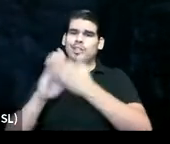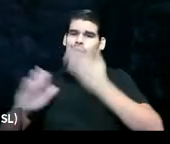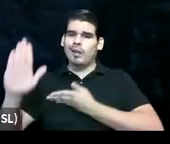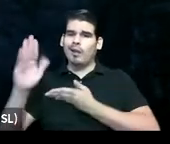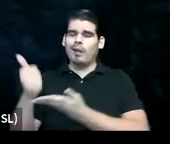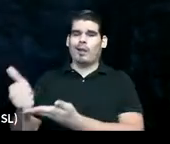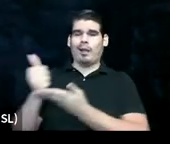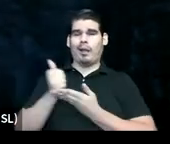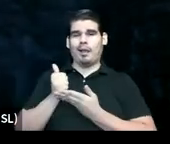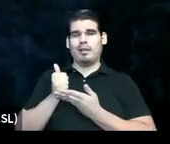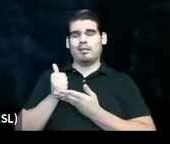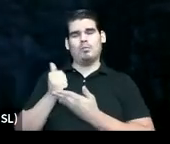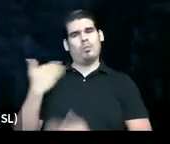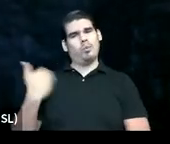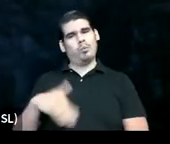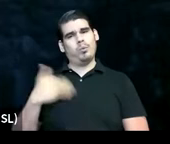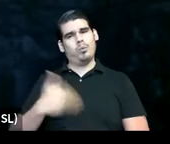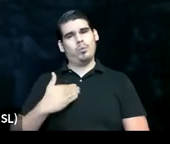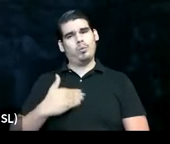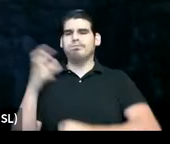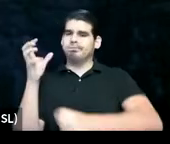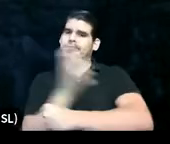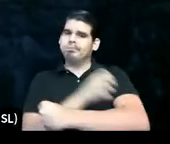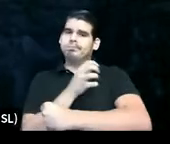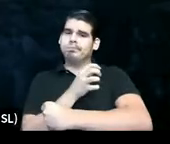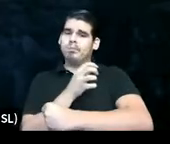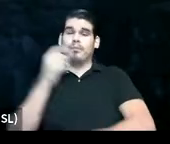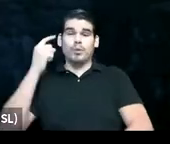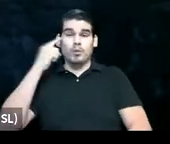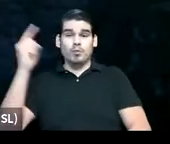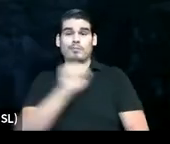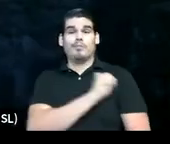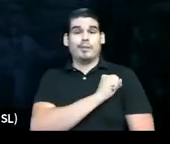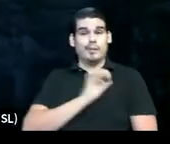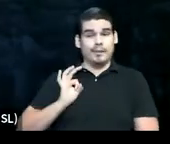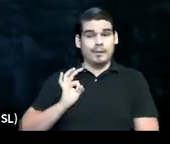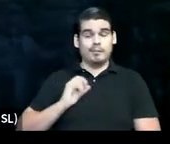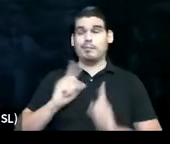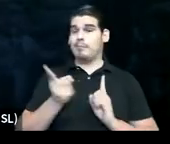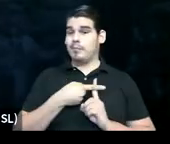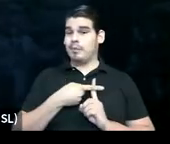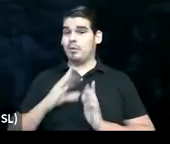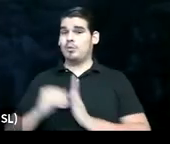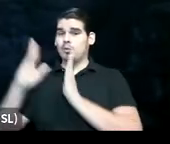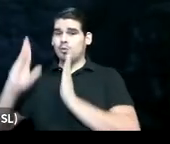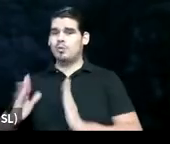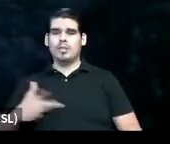overall, other than just assisting them when they really need it. And that's all really I'd like to say other than what Henry said